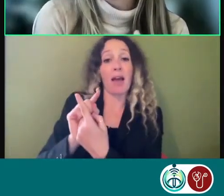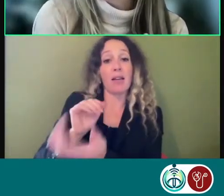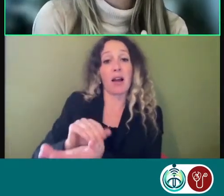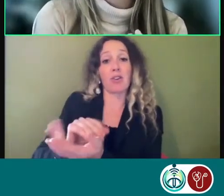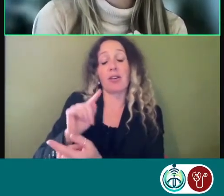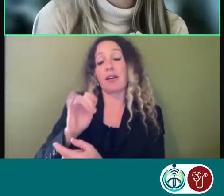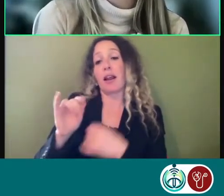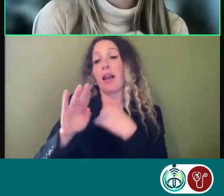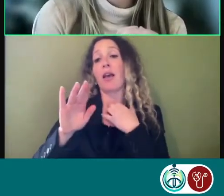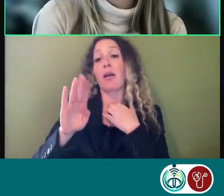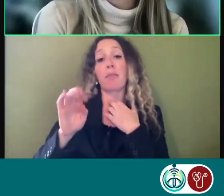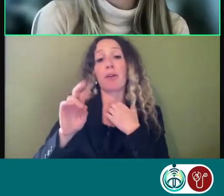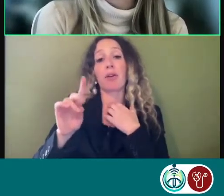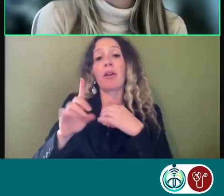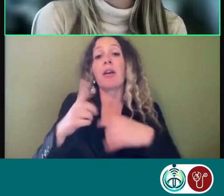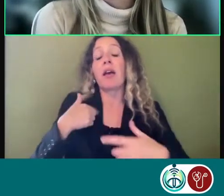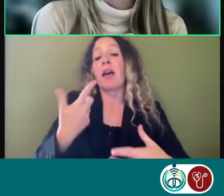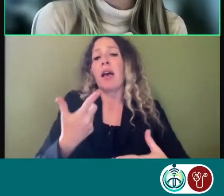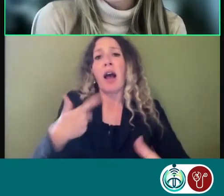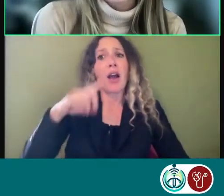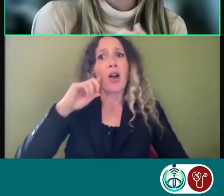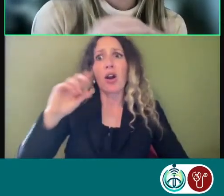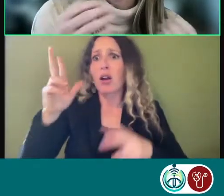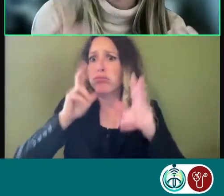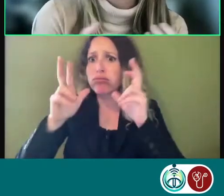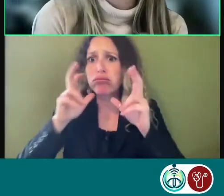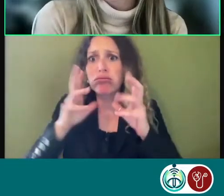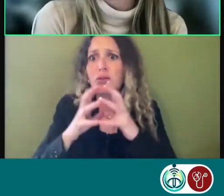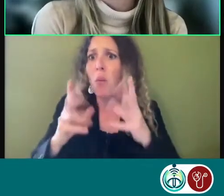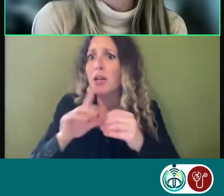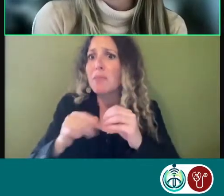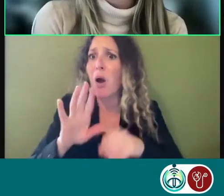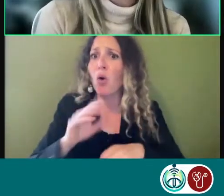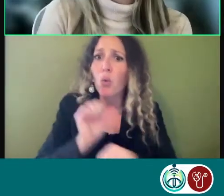heard so much about what she was doing with her work and including those perspectives. And then